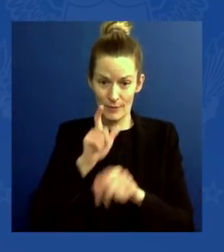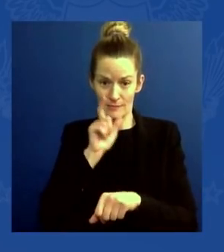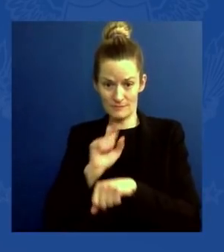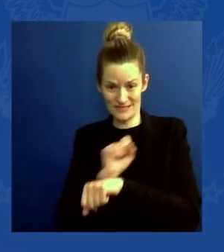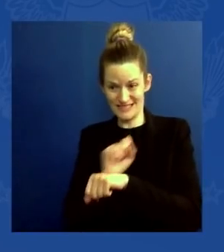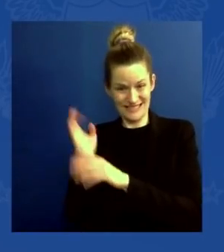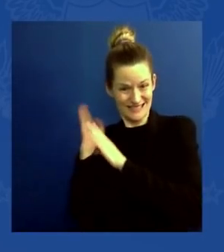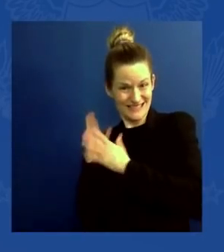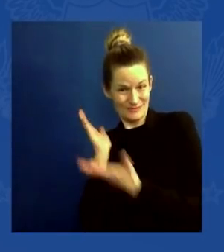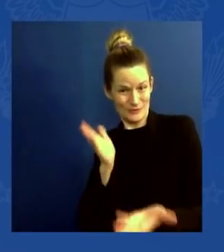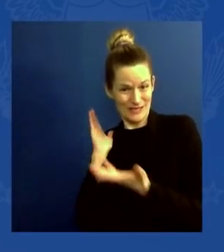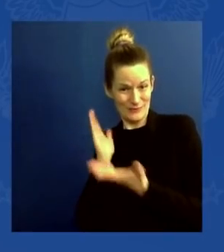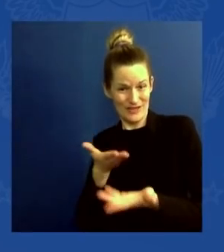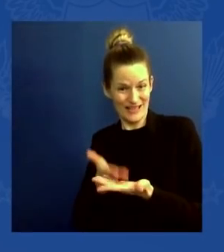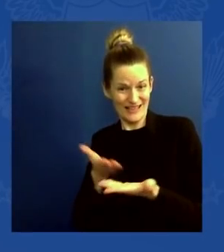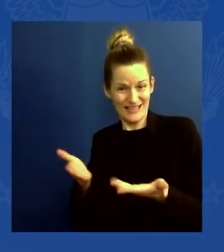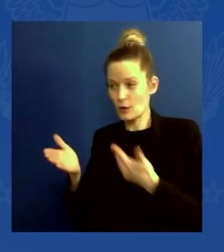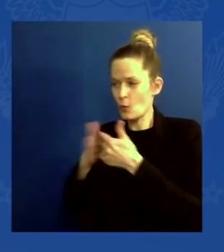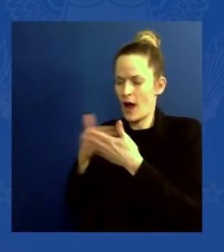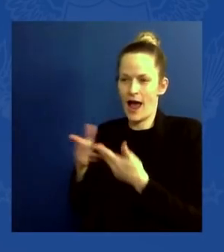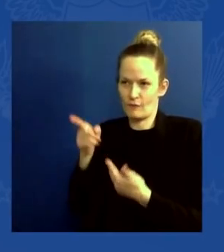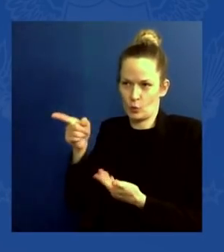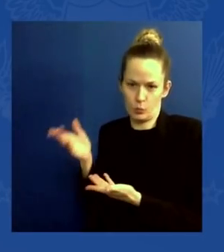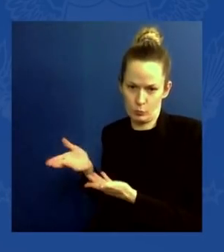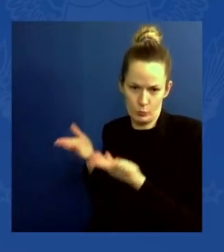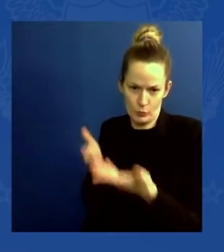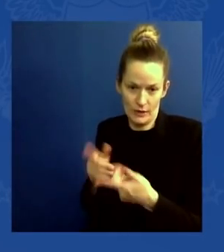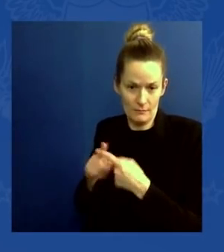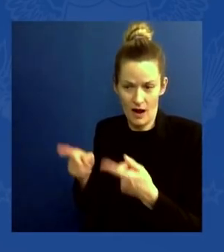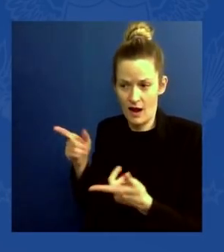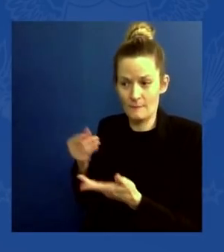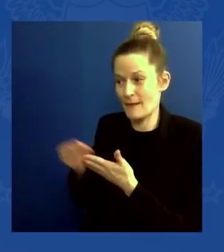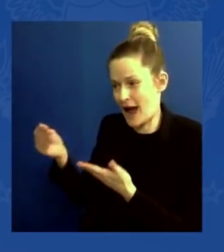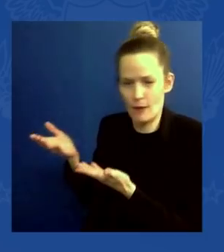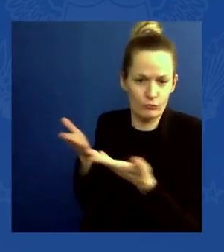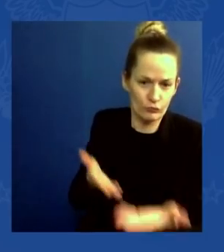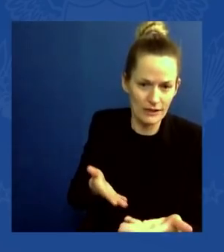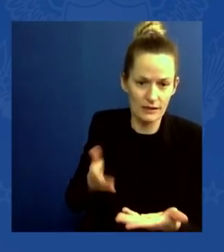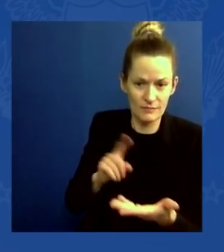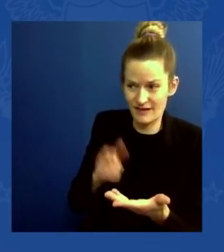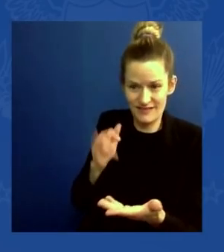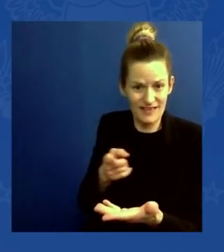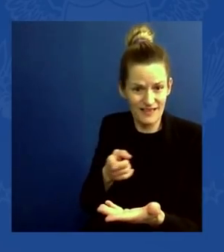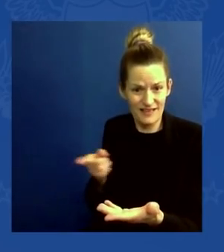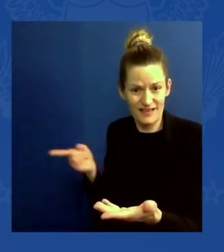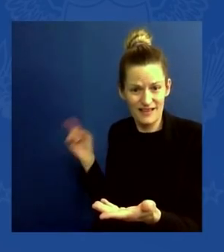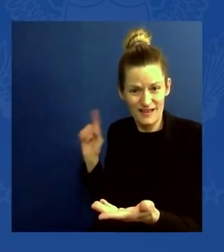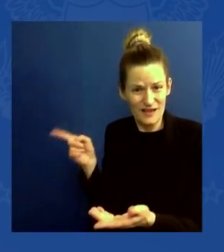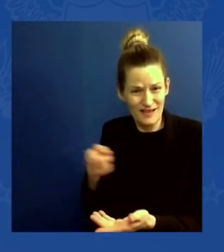in our fam- -- our life -- guess what? They're closing those plants because they have COVID. They're not --